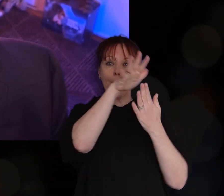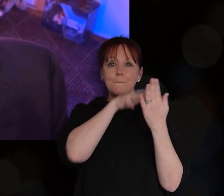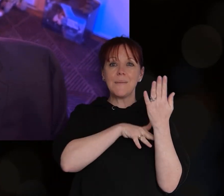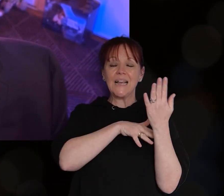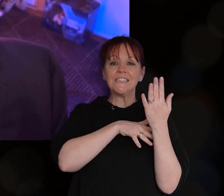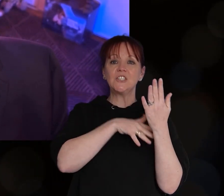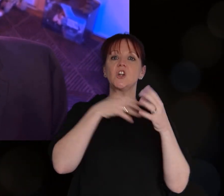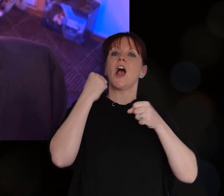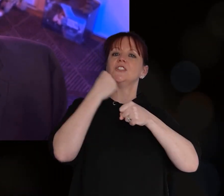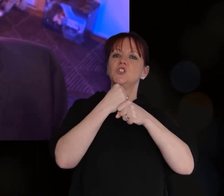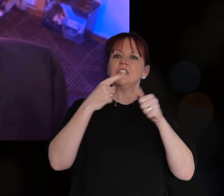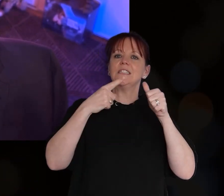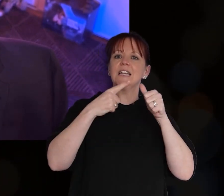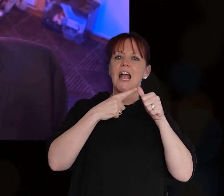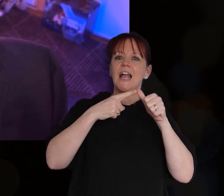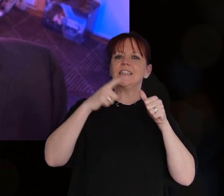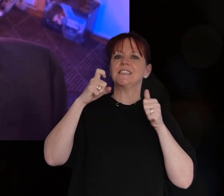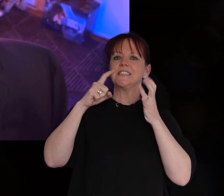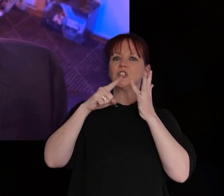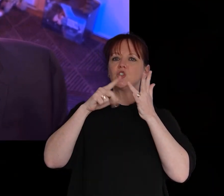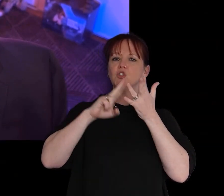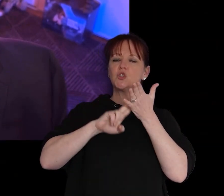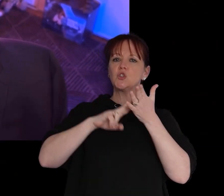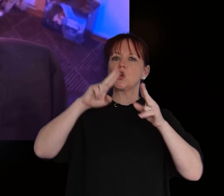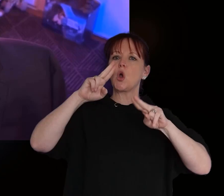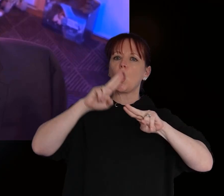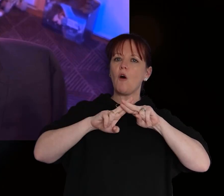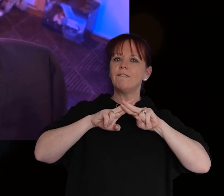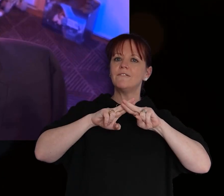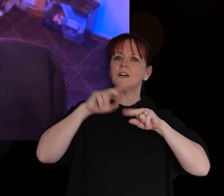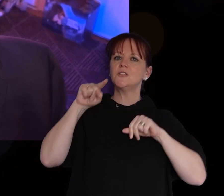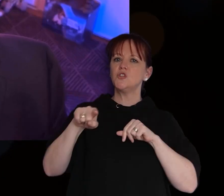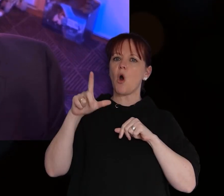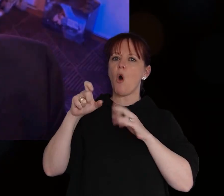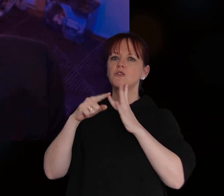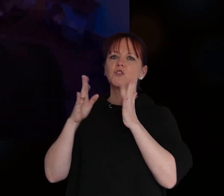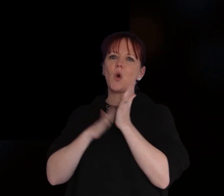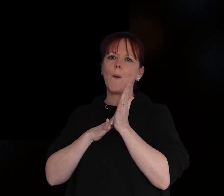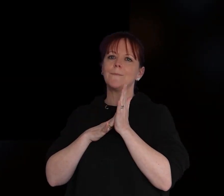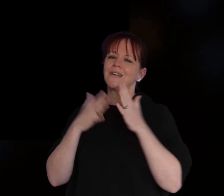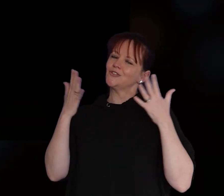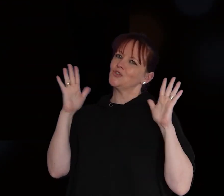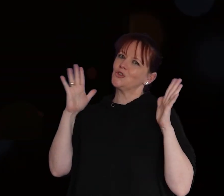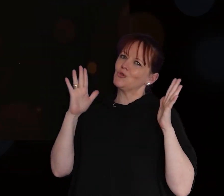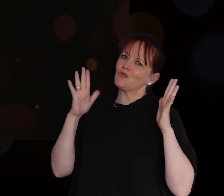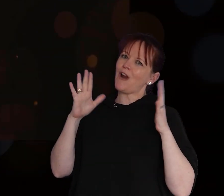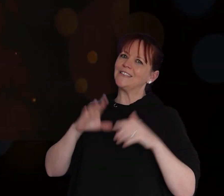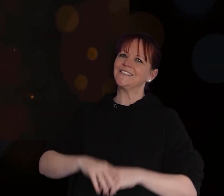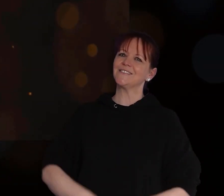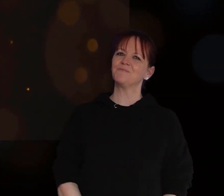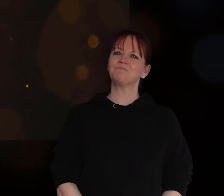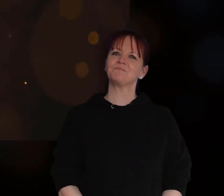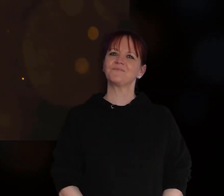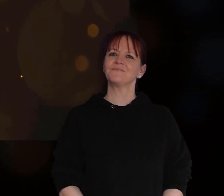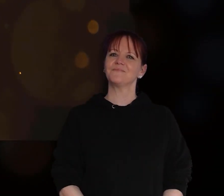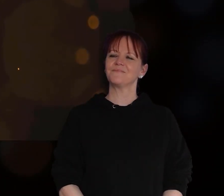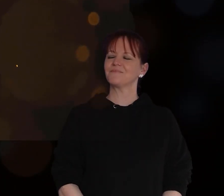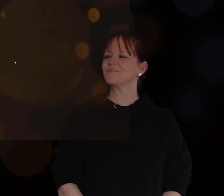Once again, that's G, A, C, O, N, F dot com. Congrats again. EPIC MUSIC